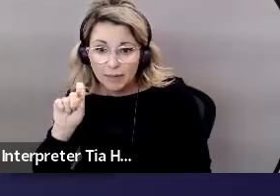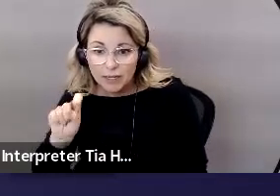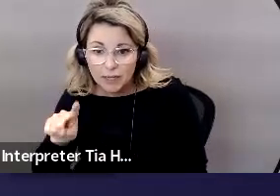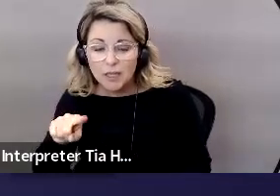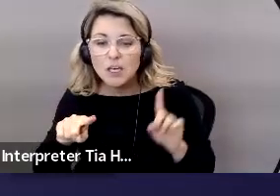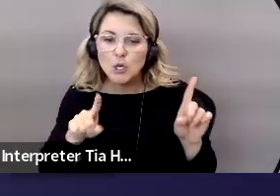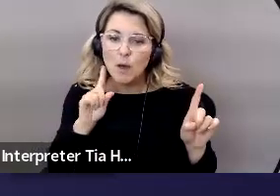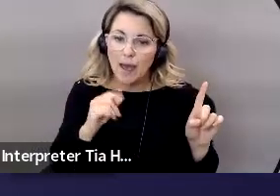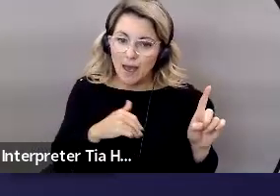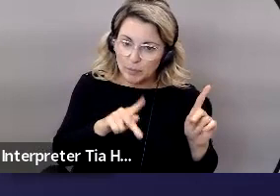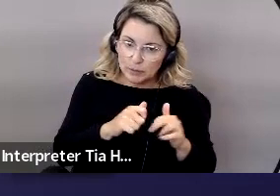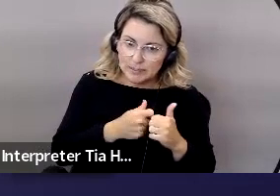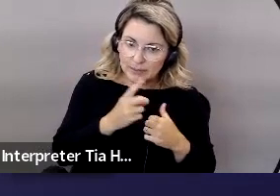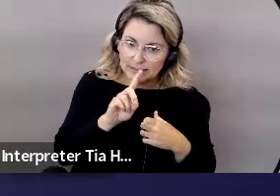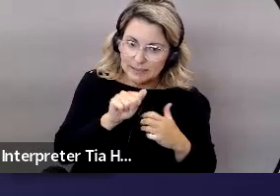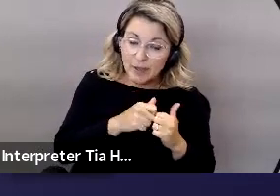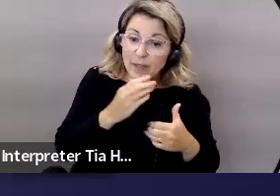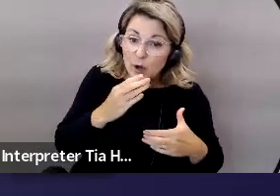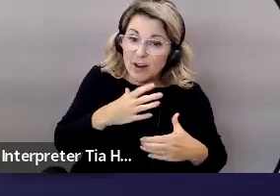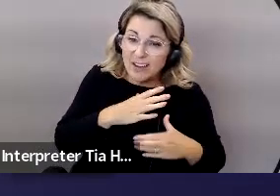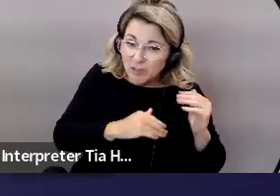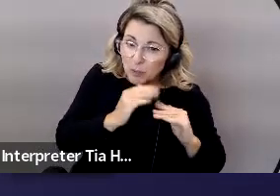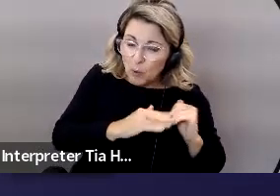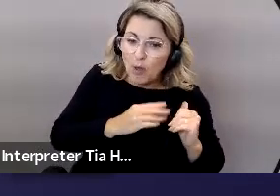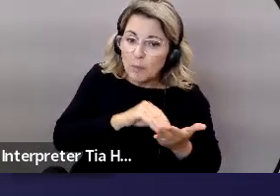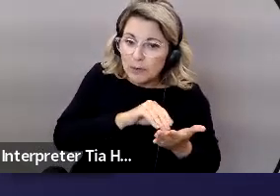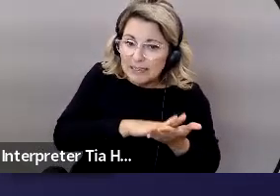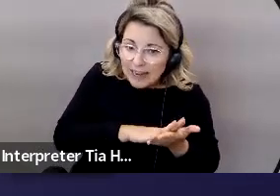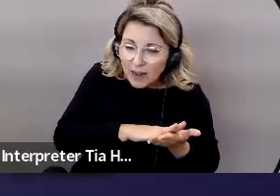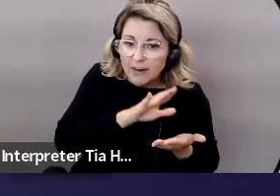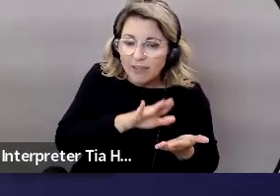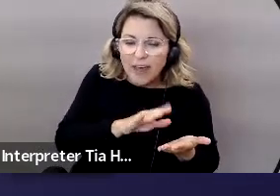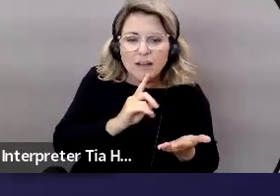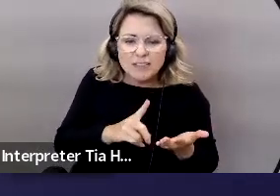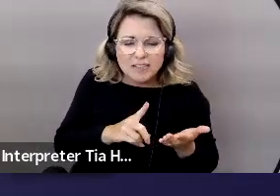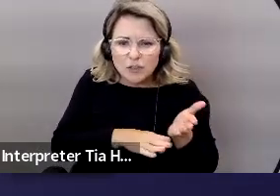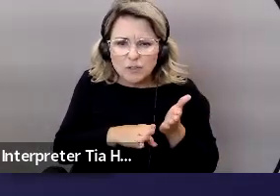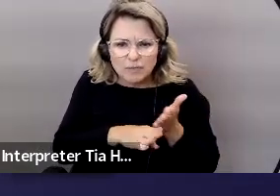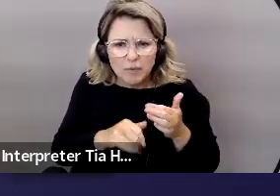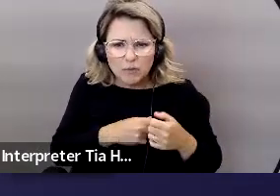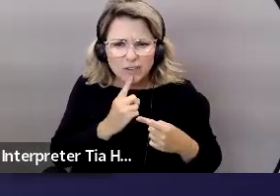they're comfortable sharing their status on any of those underrepresented characteristics. With